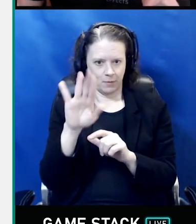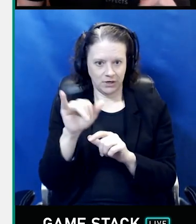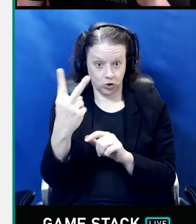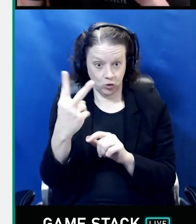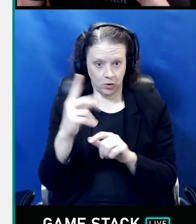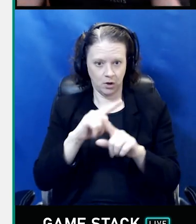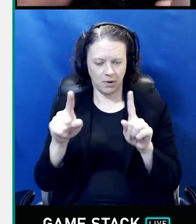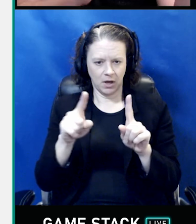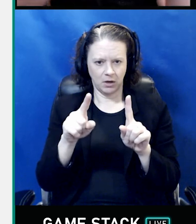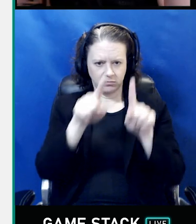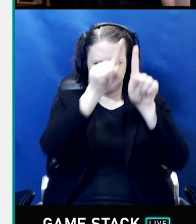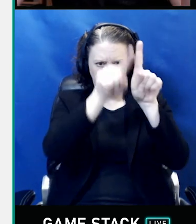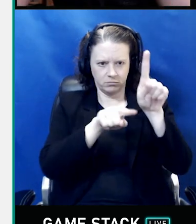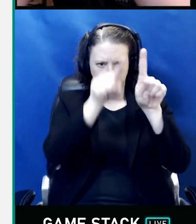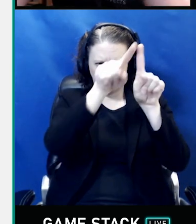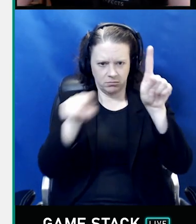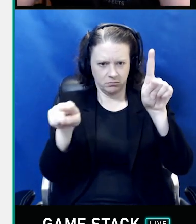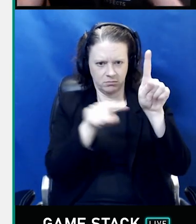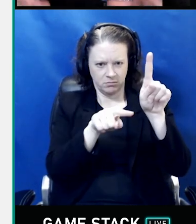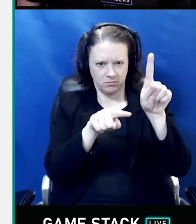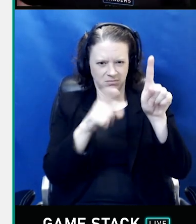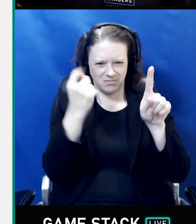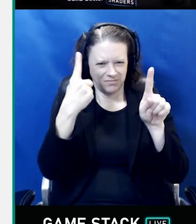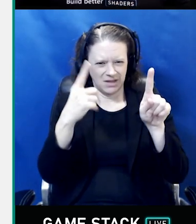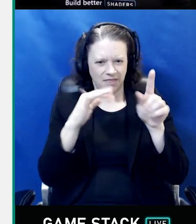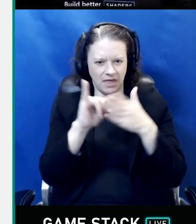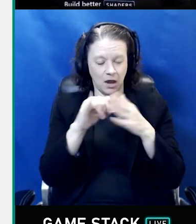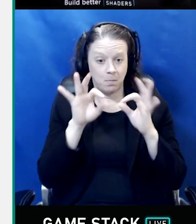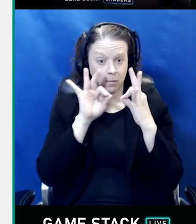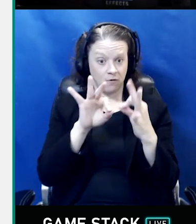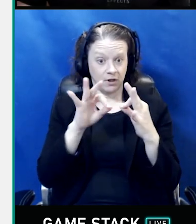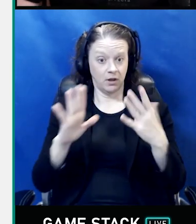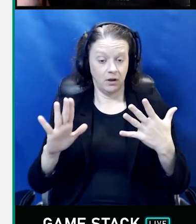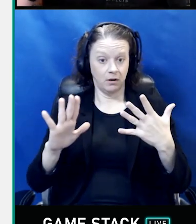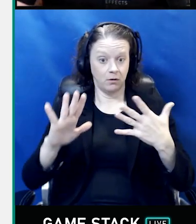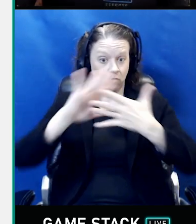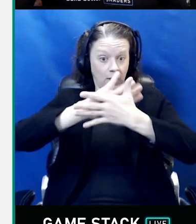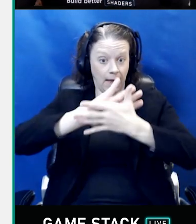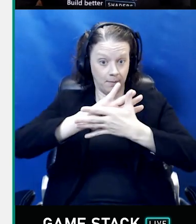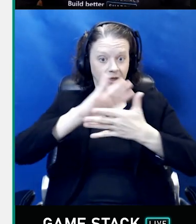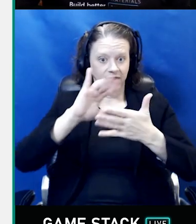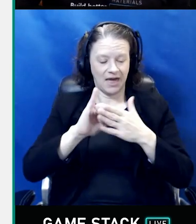but you're rendering a triangle and it doesn't perfectly overlap a bunch of quads.